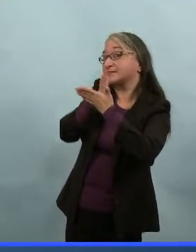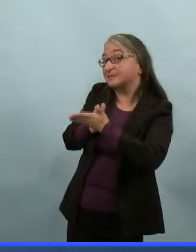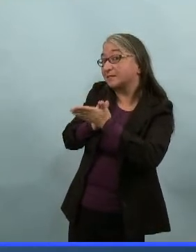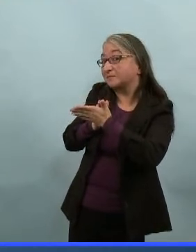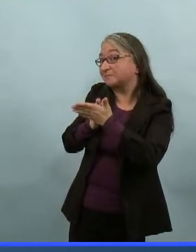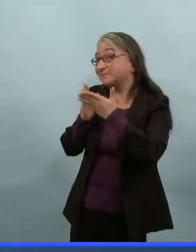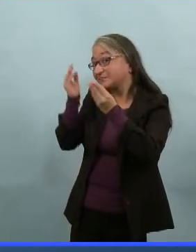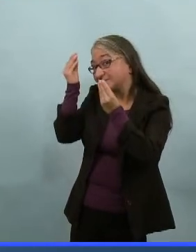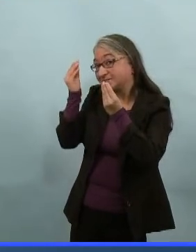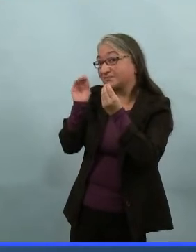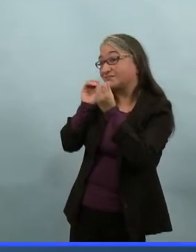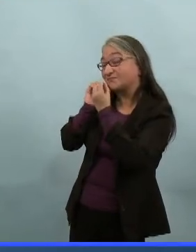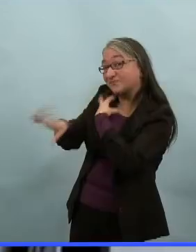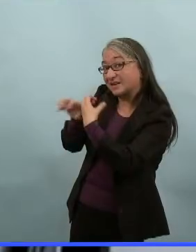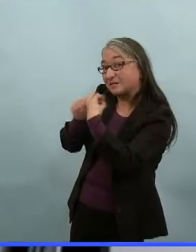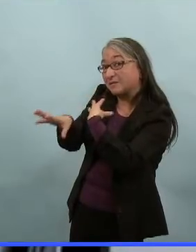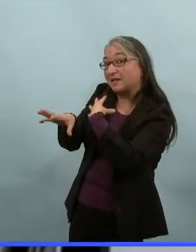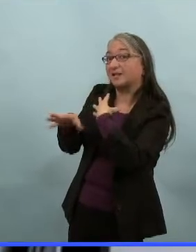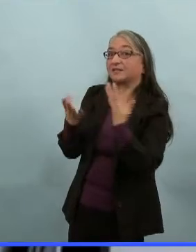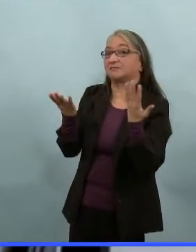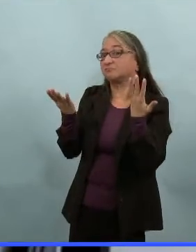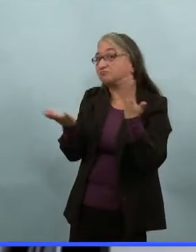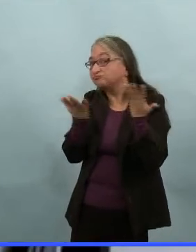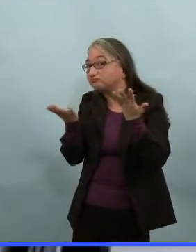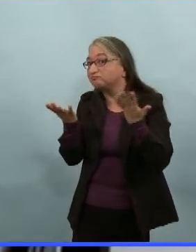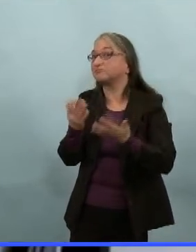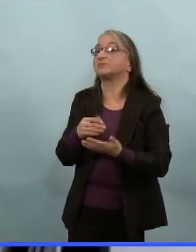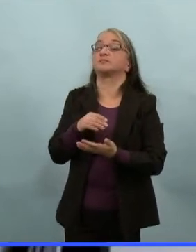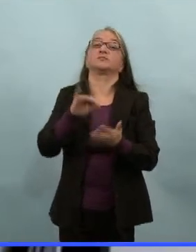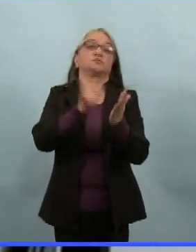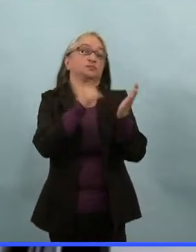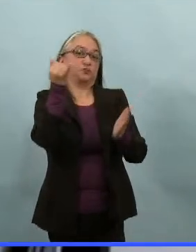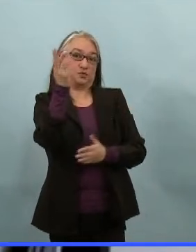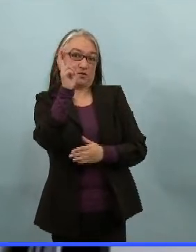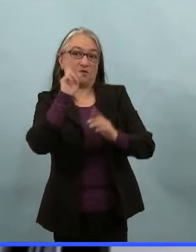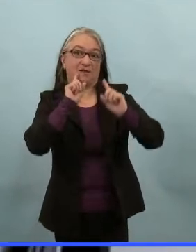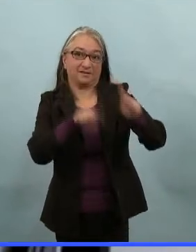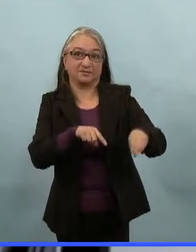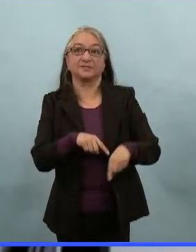so we do have a clinical guidance and a clinical guidance document